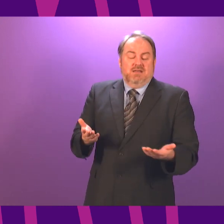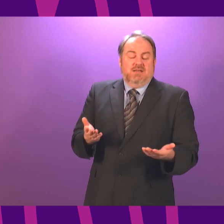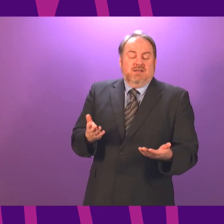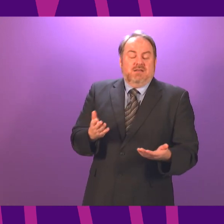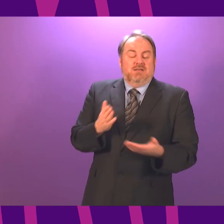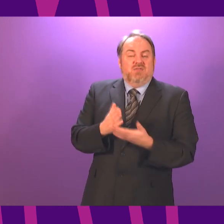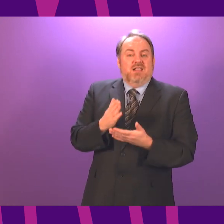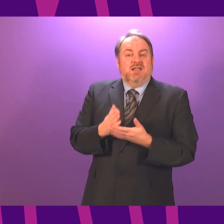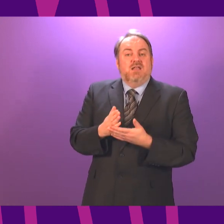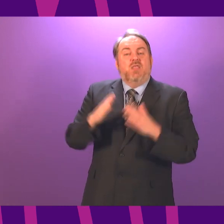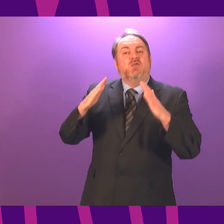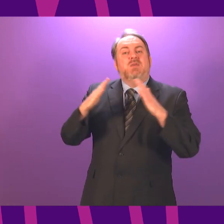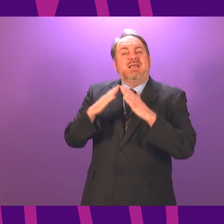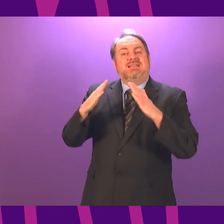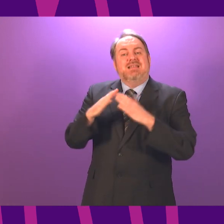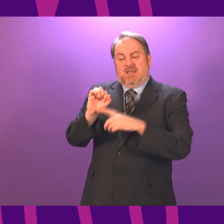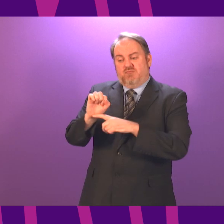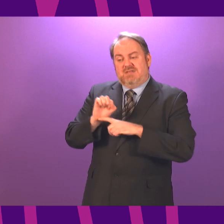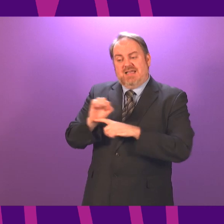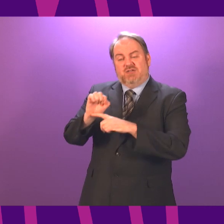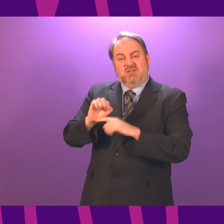The Domestic Abuse (Protection) (Scotland) Bill, which as Rhoda Grant rightly said